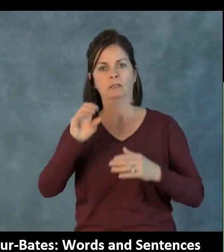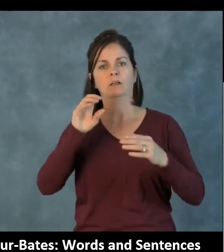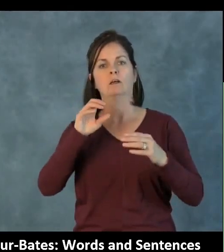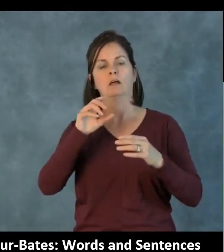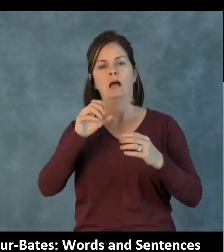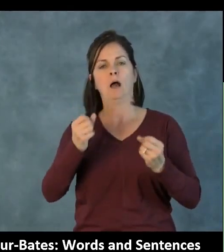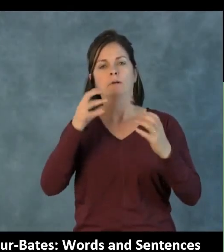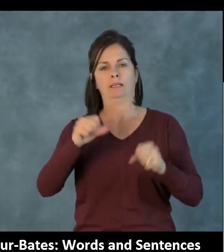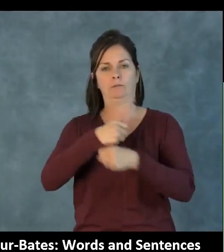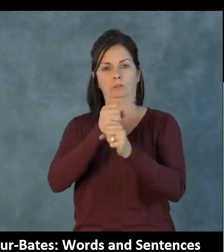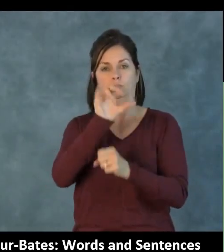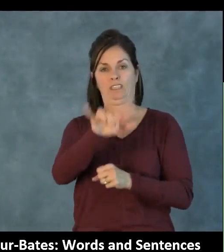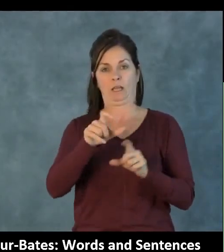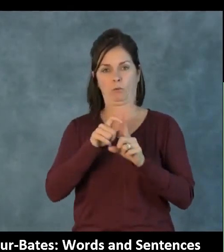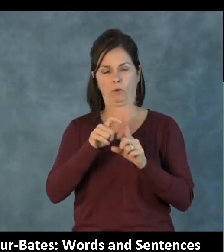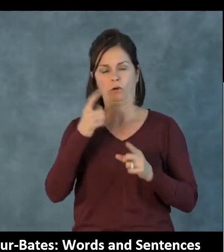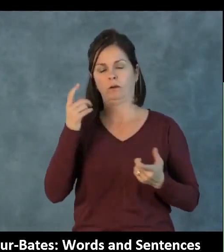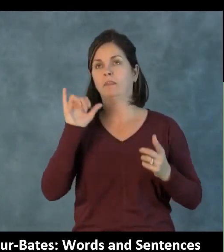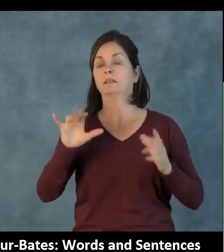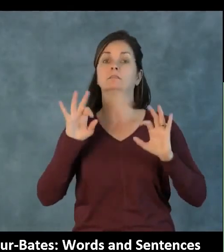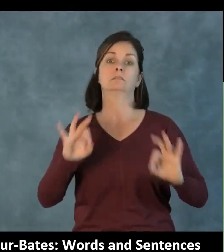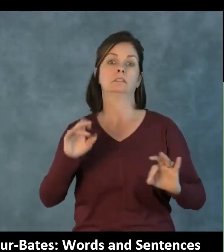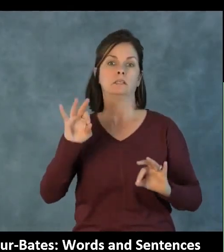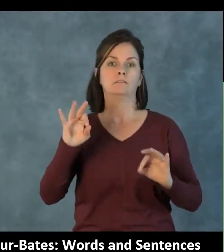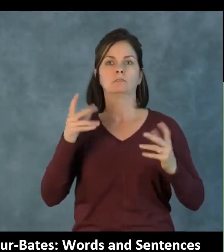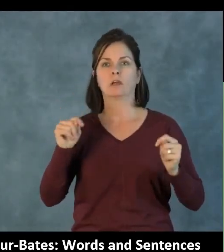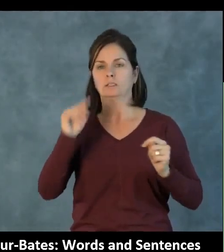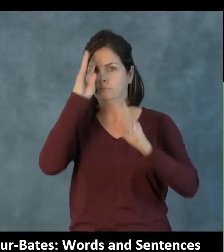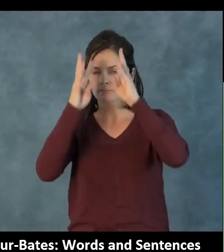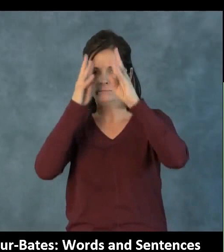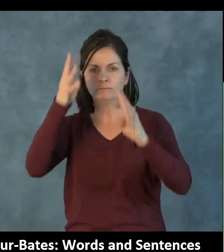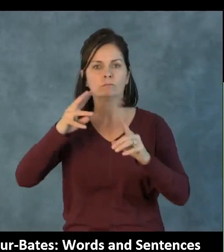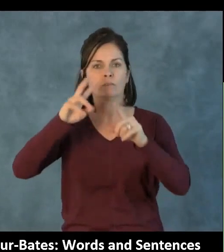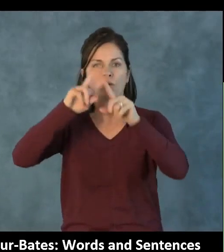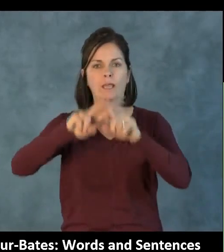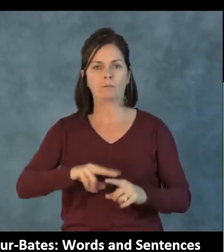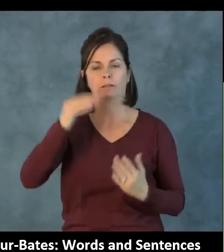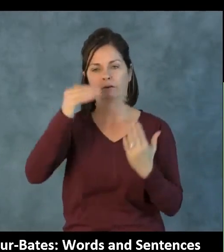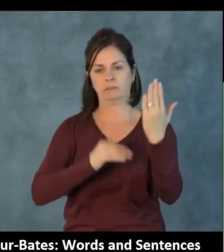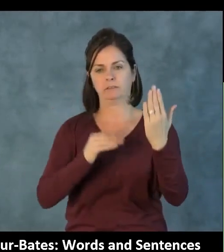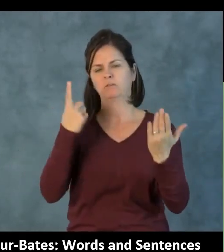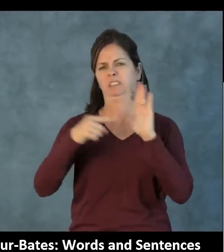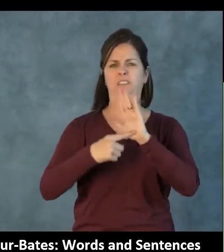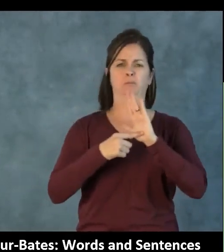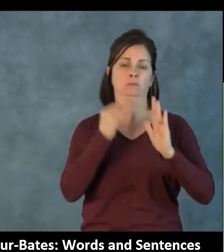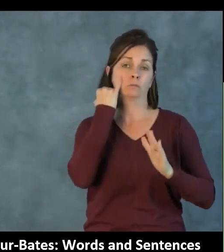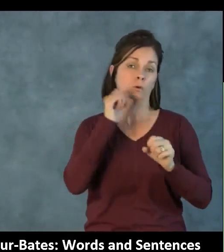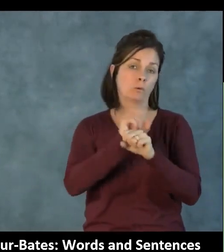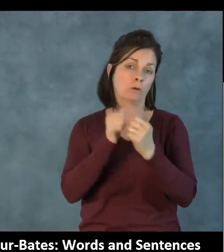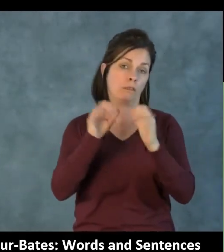This is an excellent resource, if you're trying to make vocabulary lists. Let's say, you're working